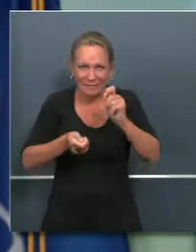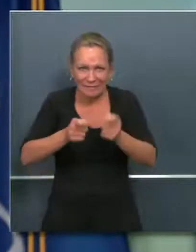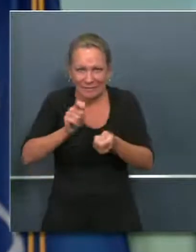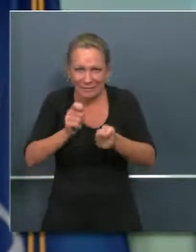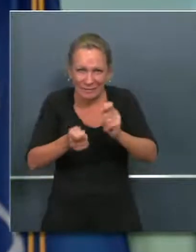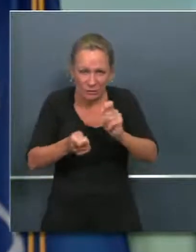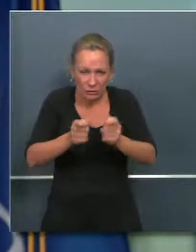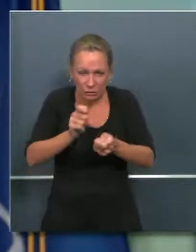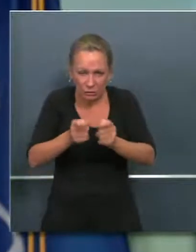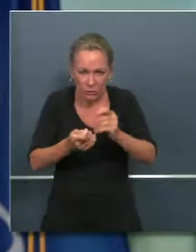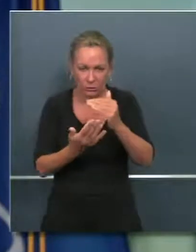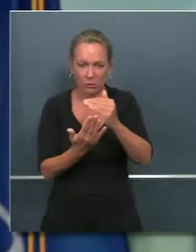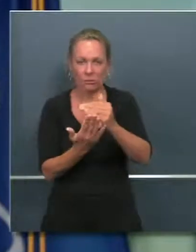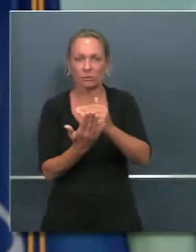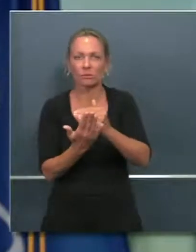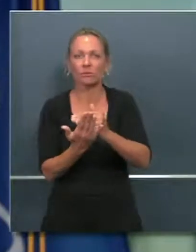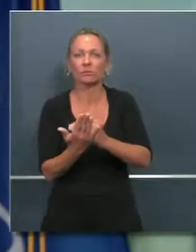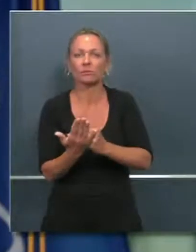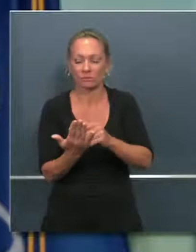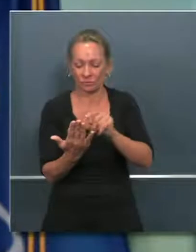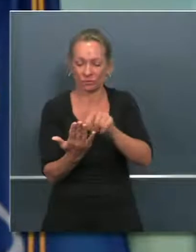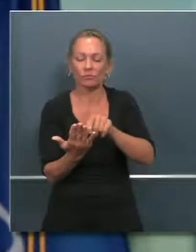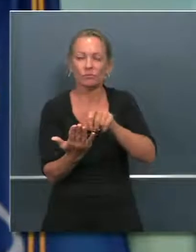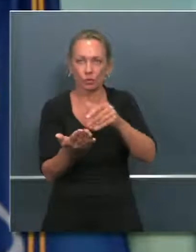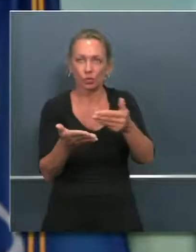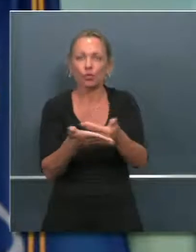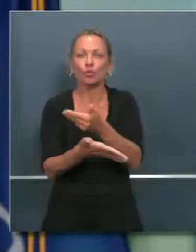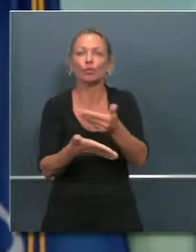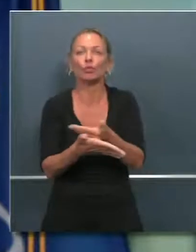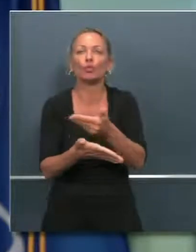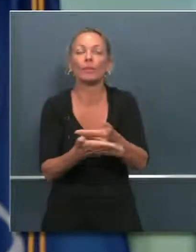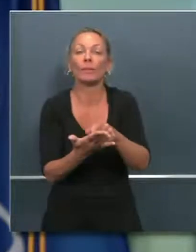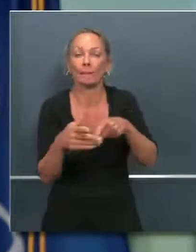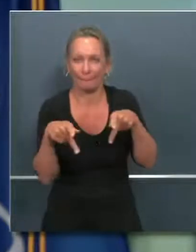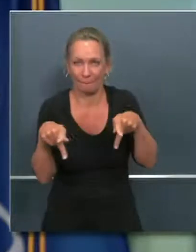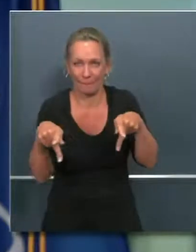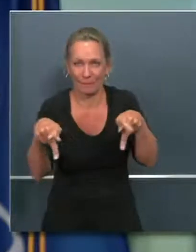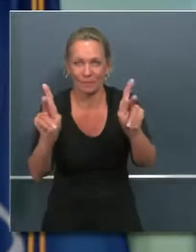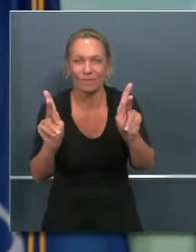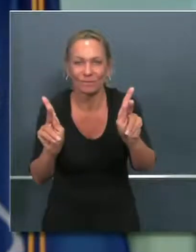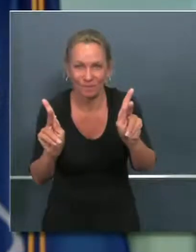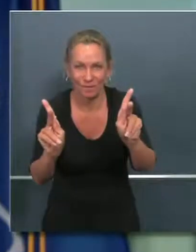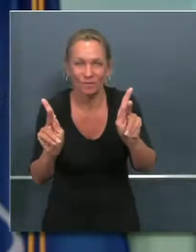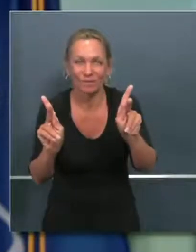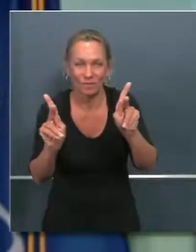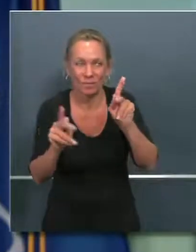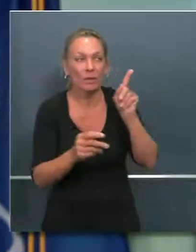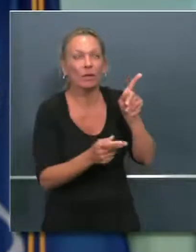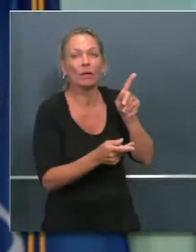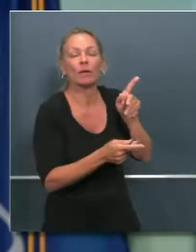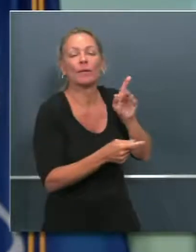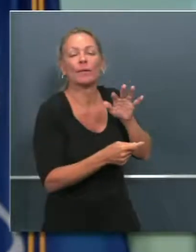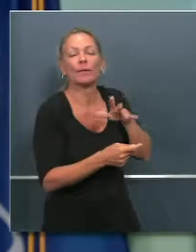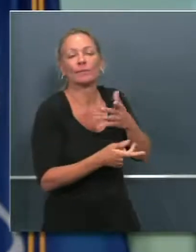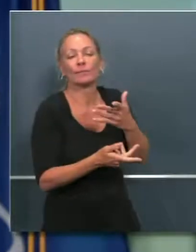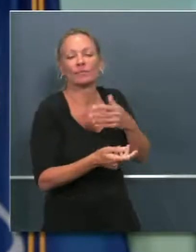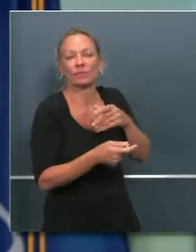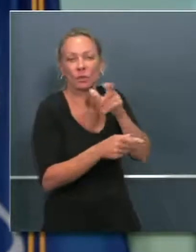out and I hope that over the days and weeks to come that in a lower-risk way that we can begin